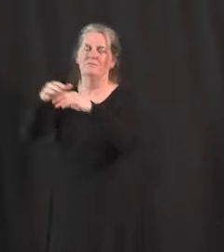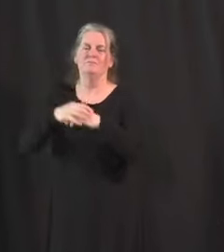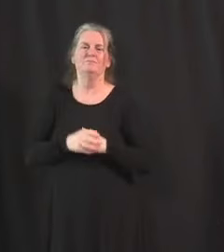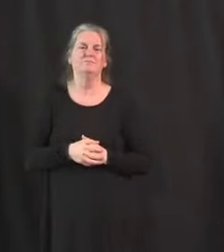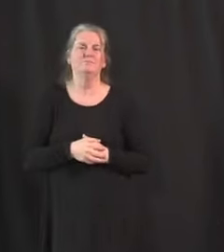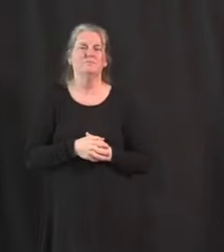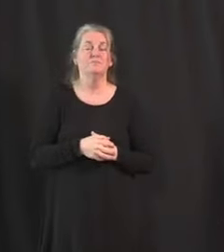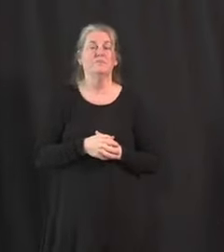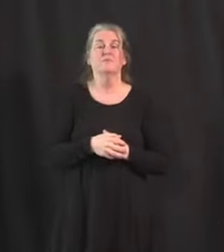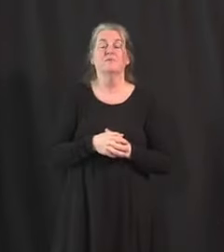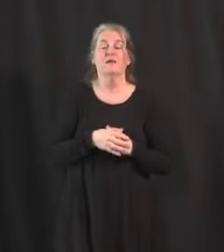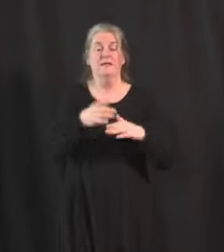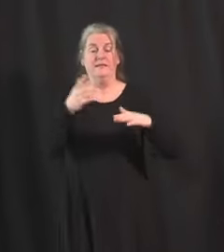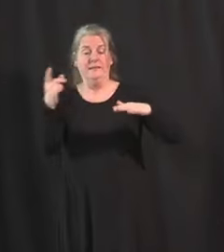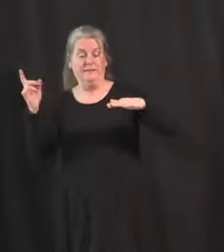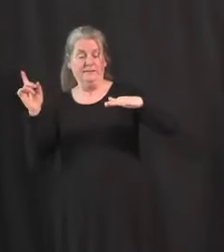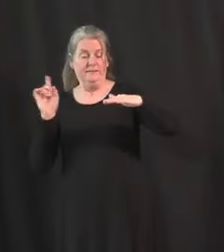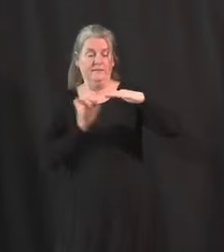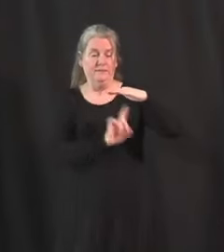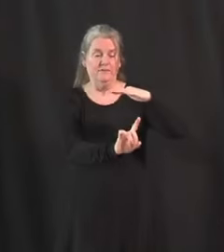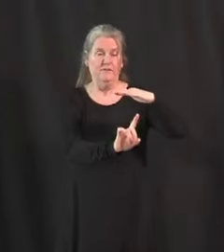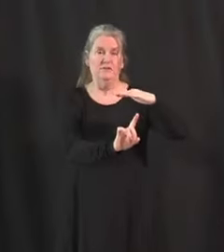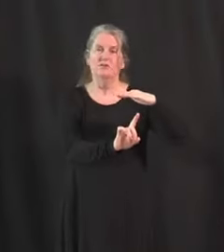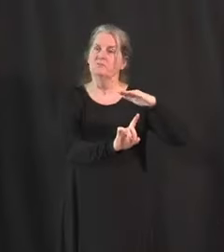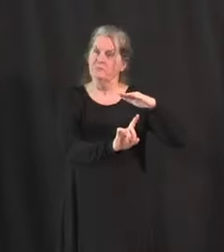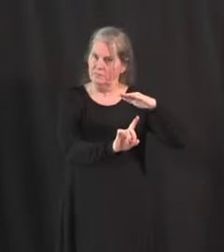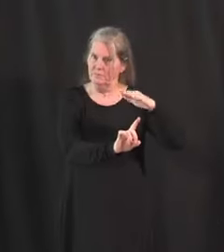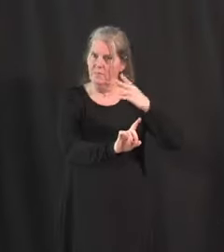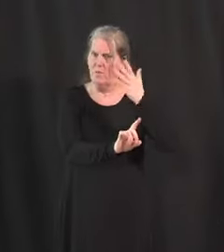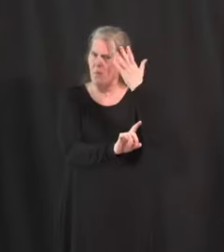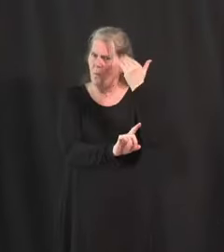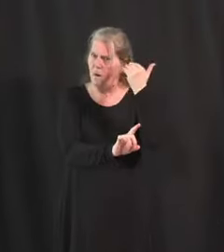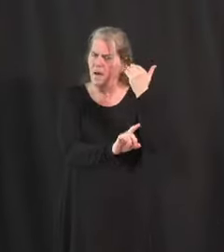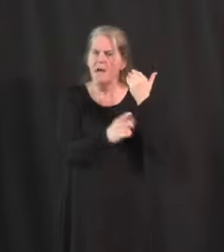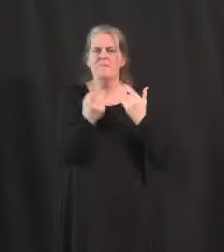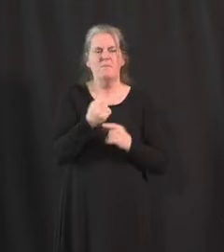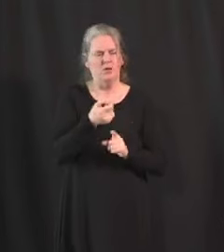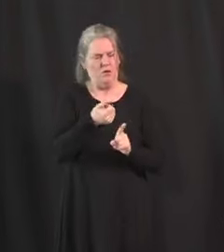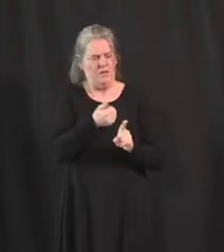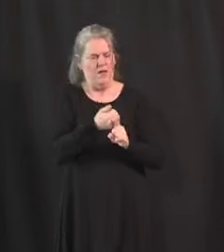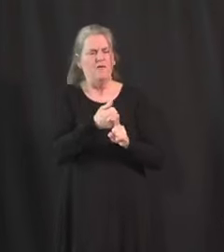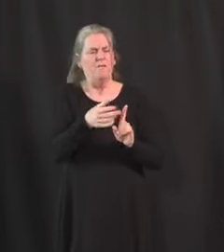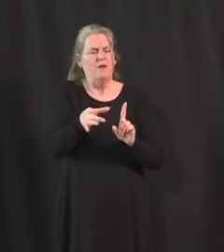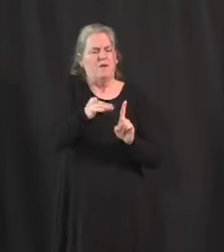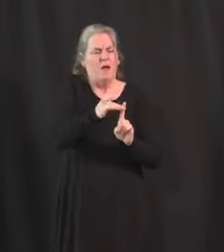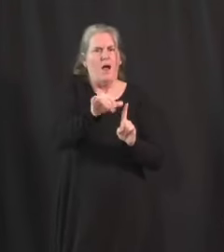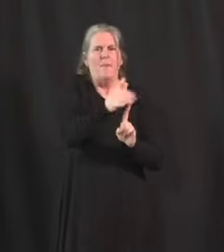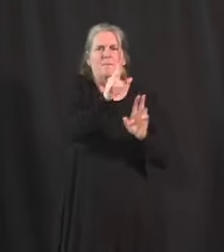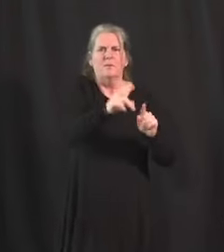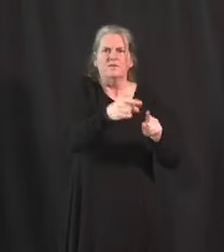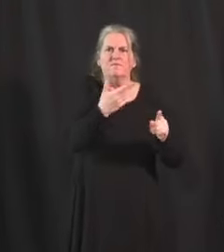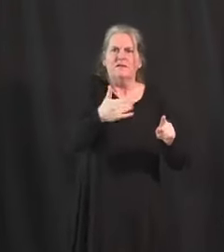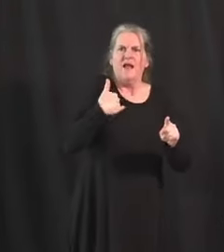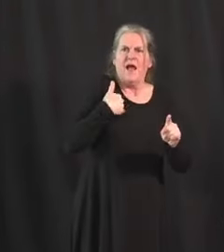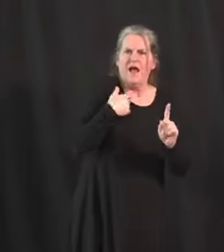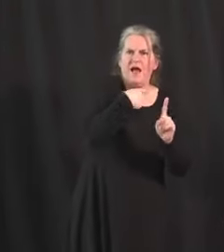SELF-ISOLATE. EITHER BECAUSE YOU HAVE BEEN NAMED AS A CONTACT OR BECAUSE YOU HAVE TRAVELLED INTO THE TERRITORY WITHIN THE LAST TWO